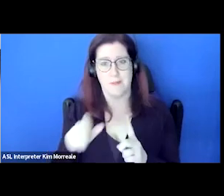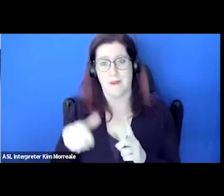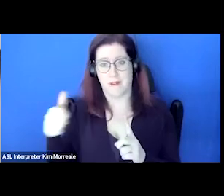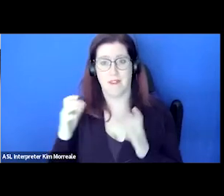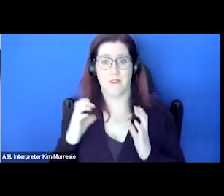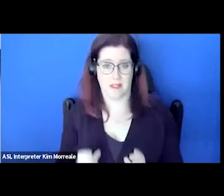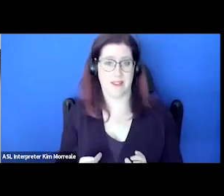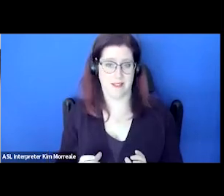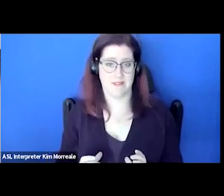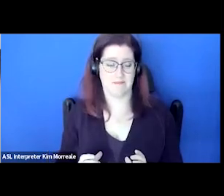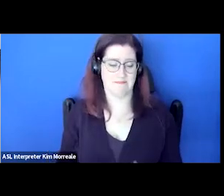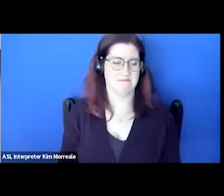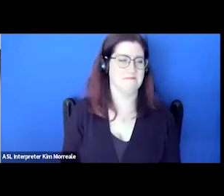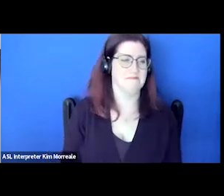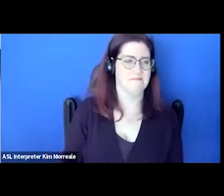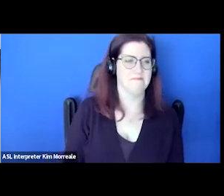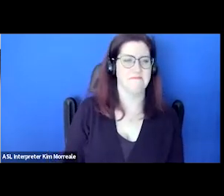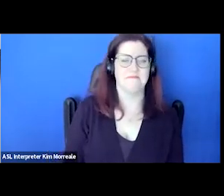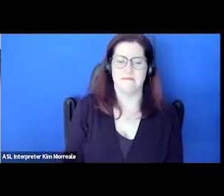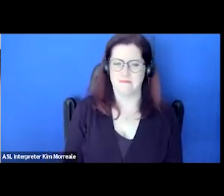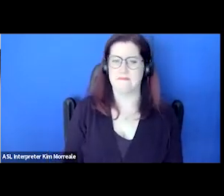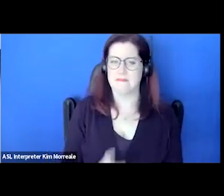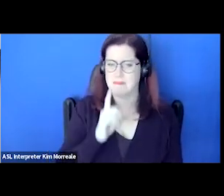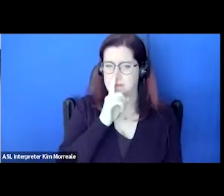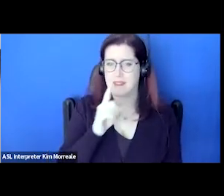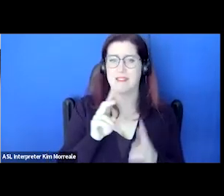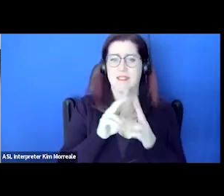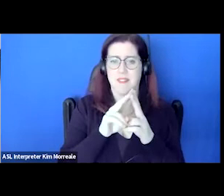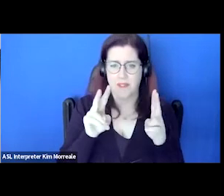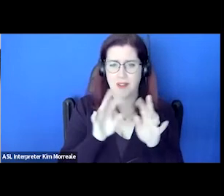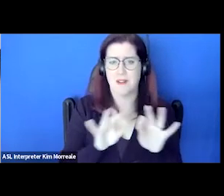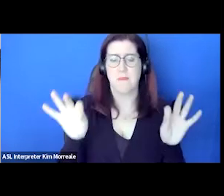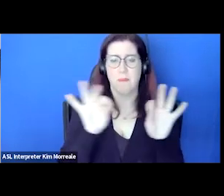So it's very, very important that you work on developing a relationship.